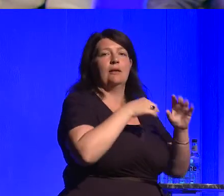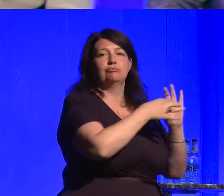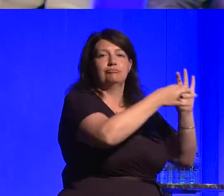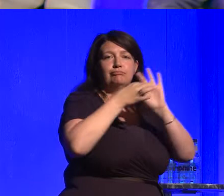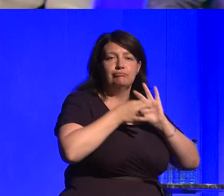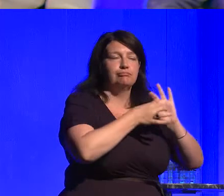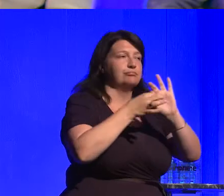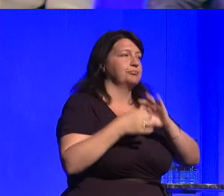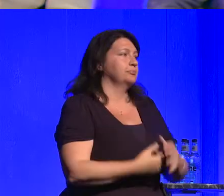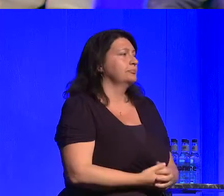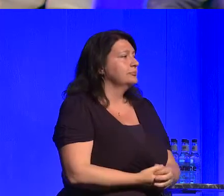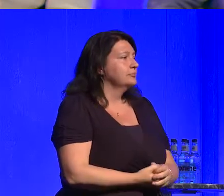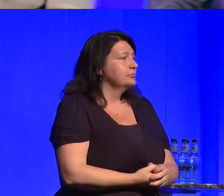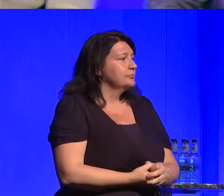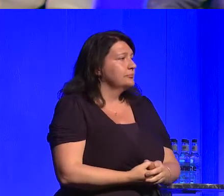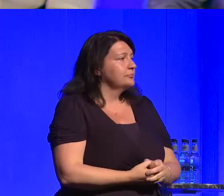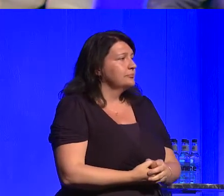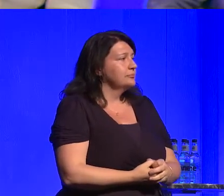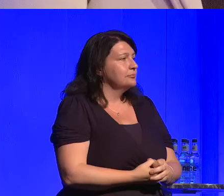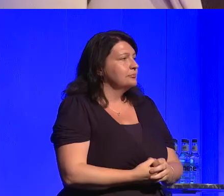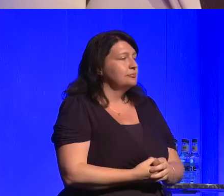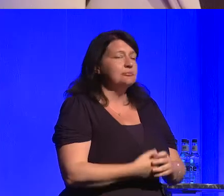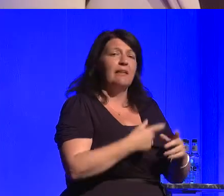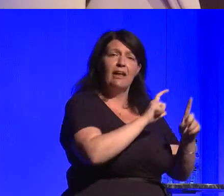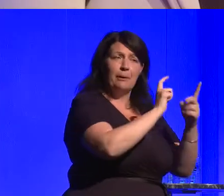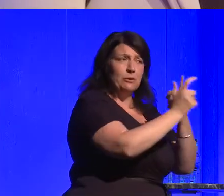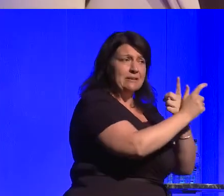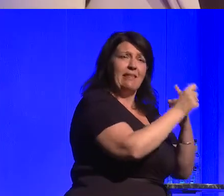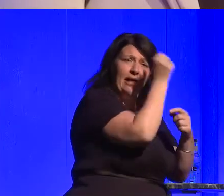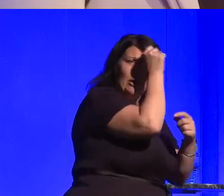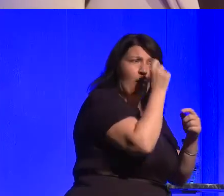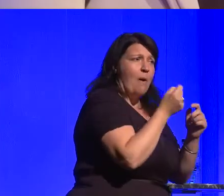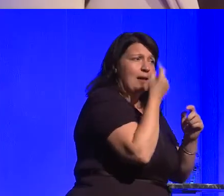They understand the community in which they live; they understand the circumstances that affect them.